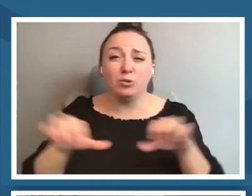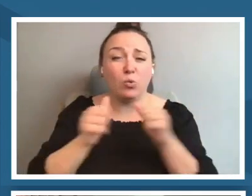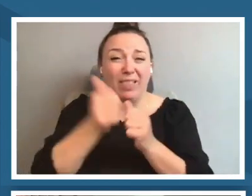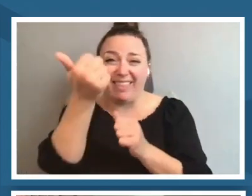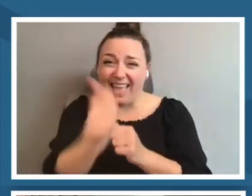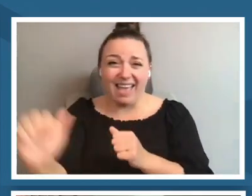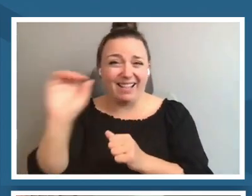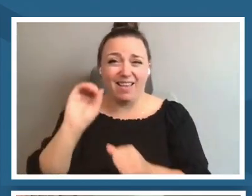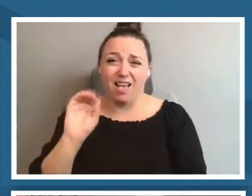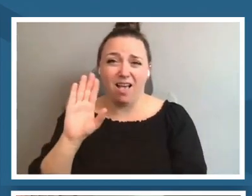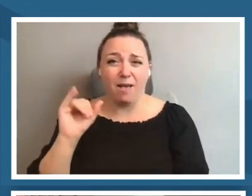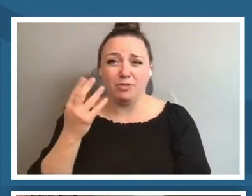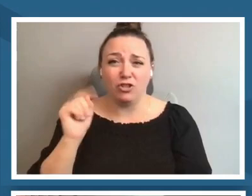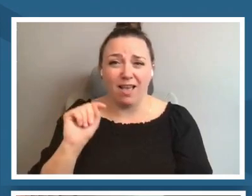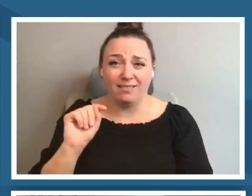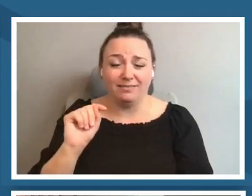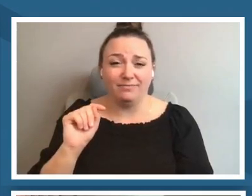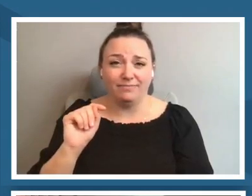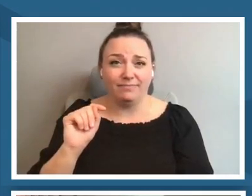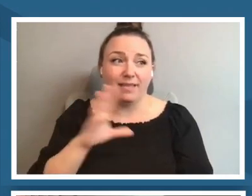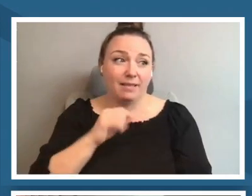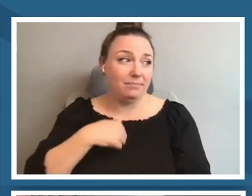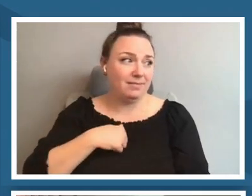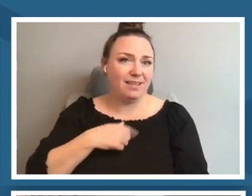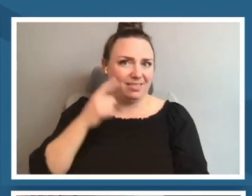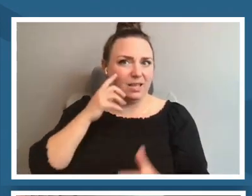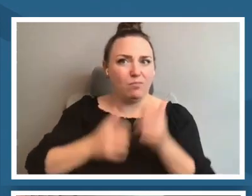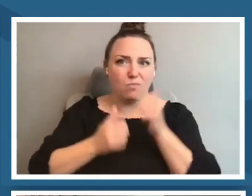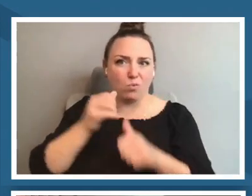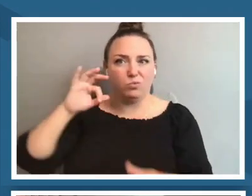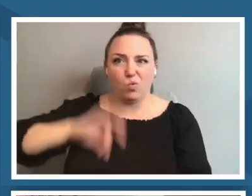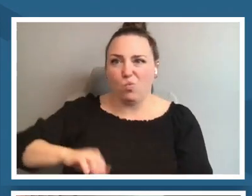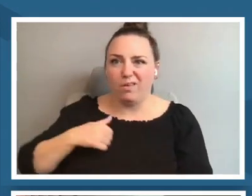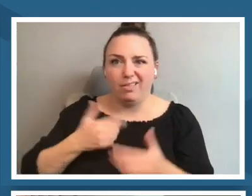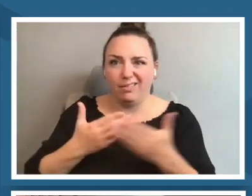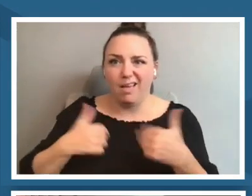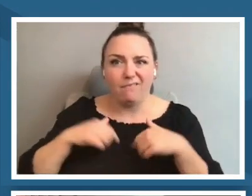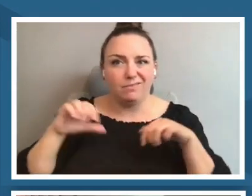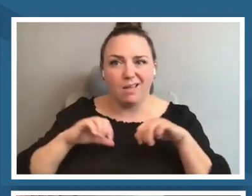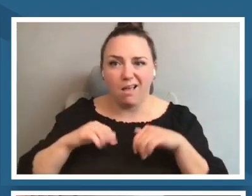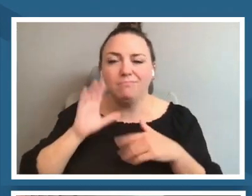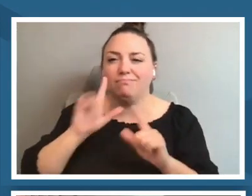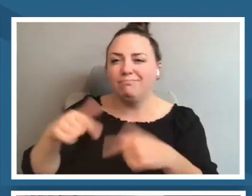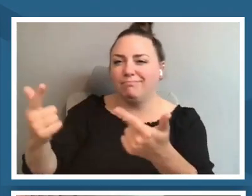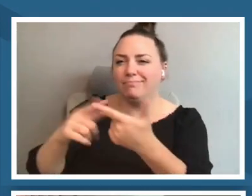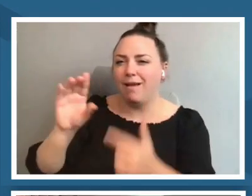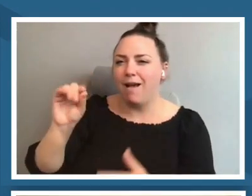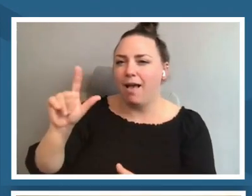i've actually found it one of the most rewarding things i've done so with that